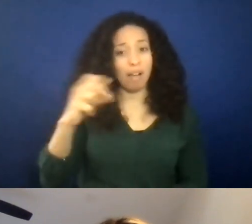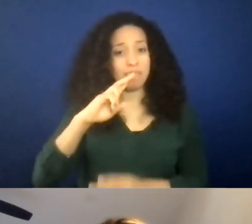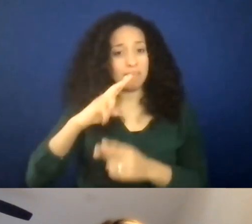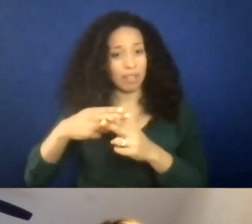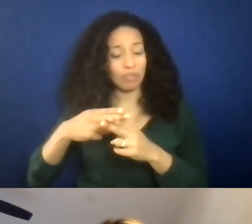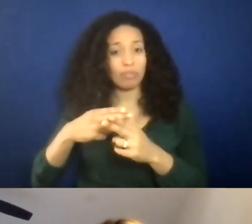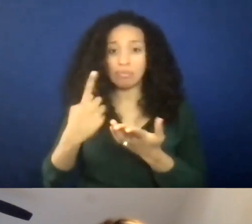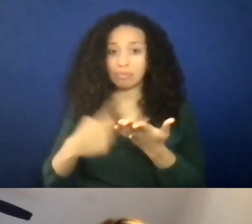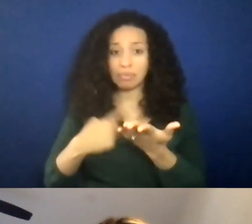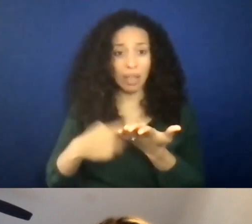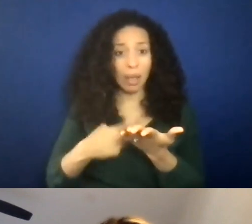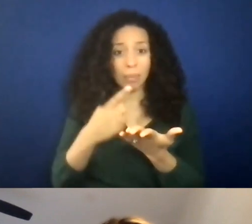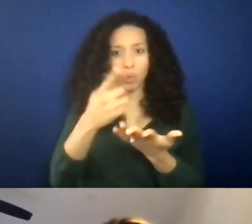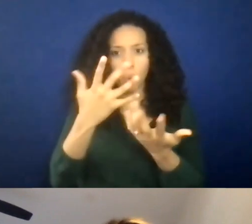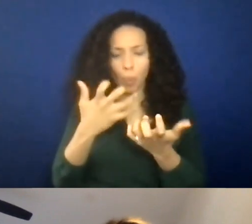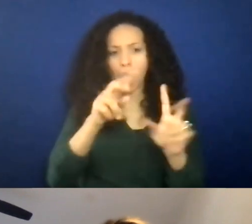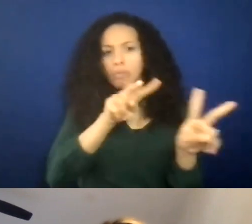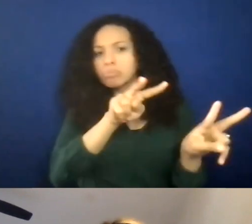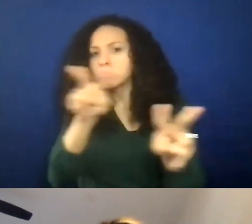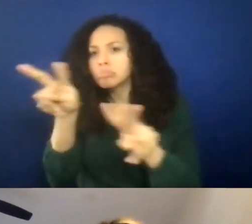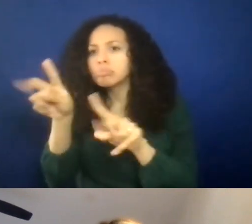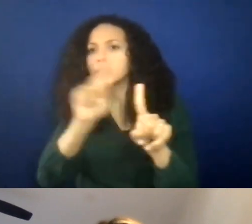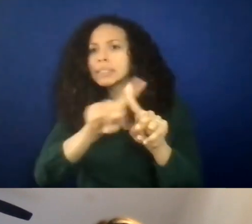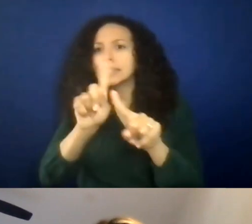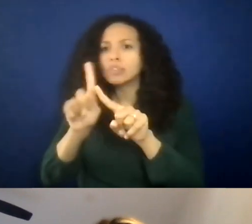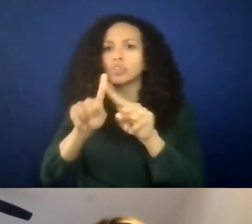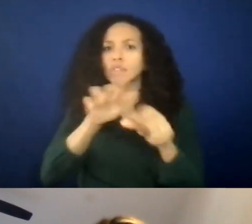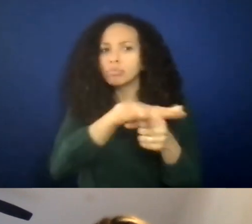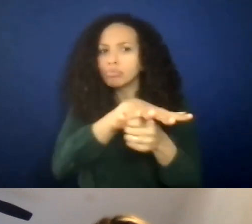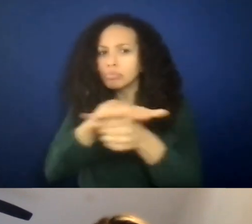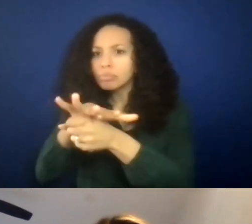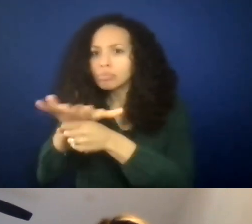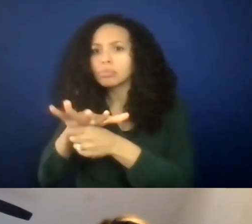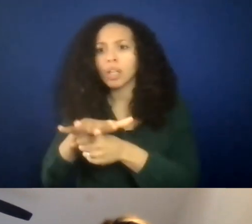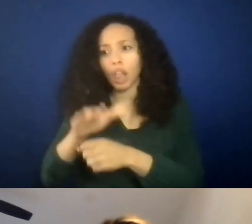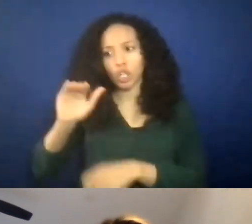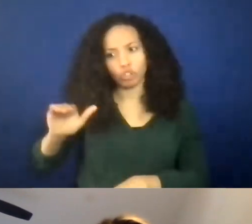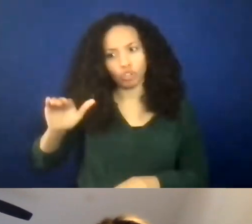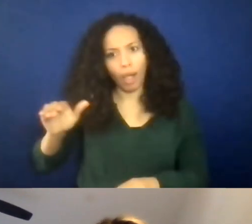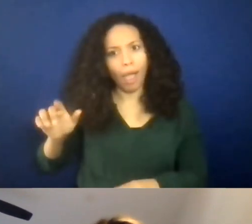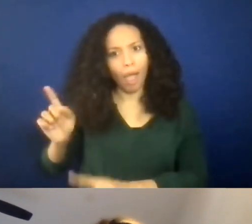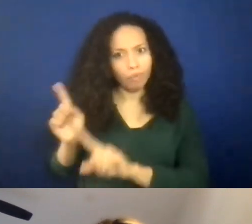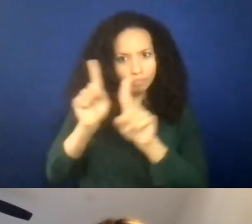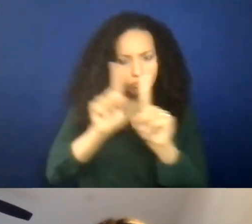look at different placements. You want your child to visit placements. You may get more out of them